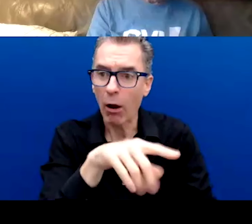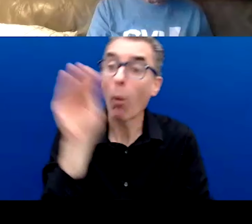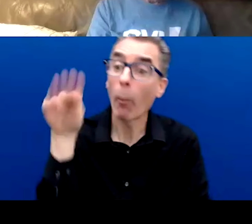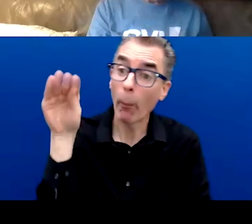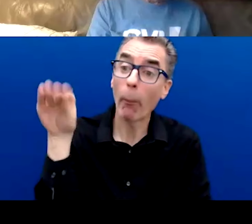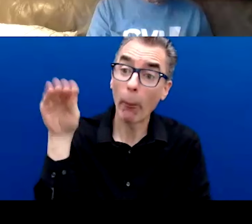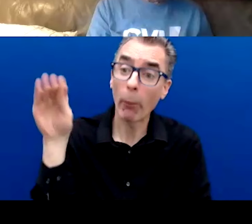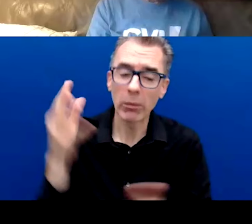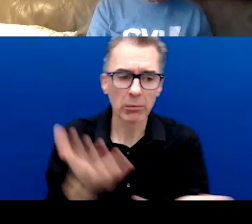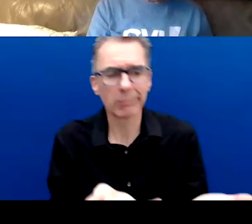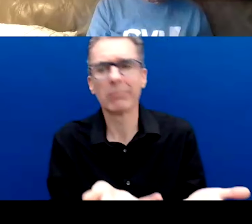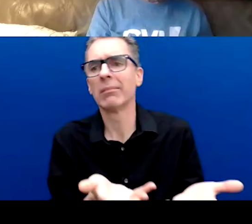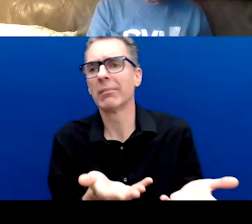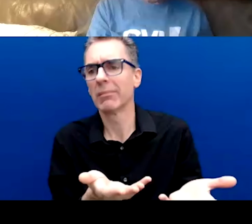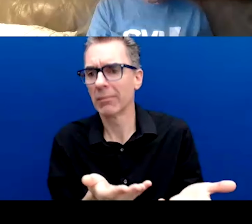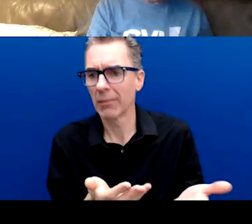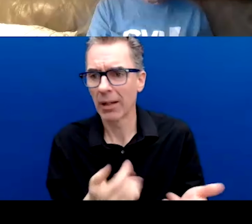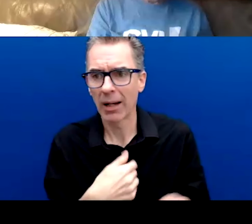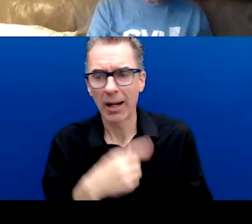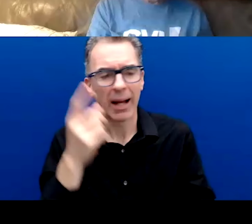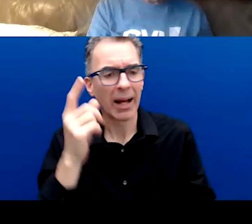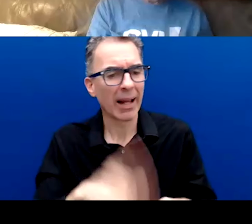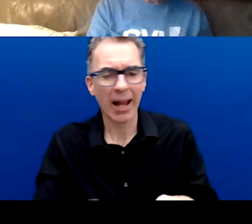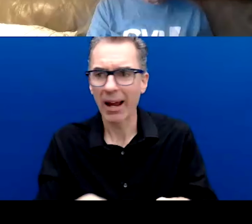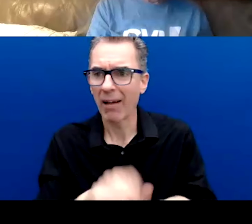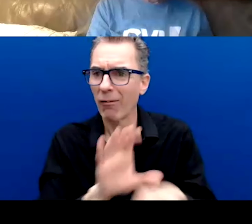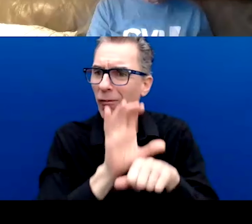it's like you could drag that horse to the water well but he's not going to drink it, right.